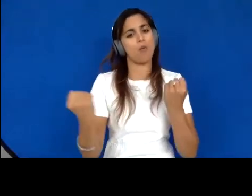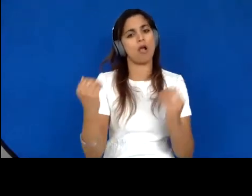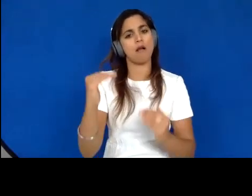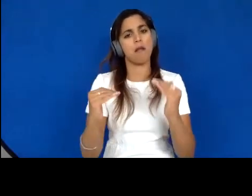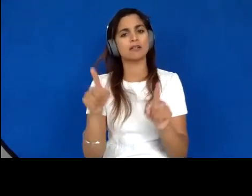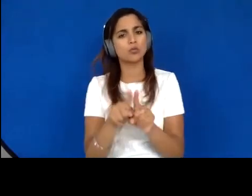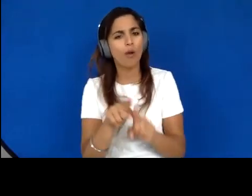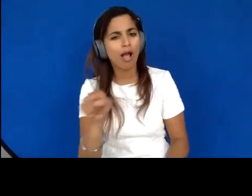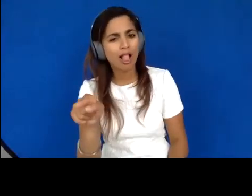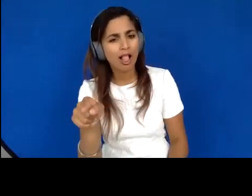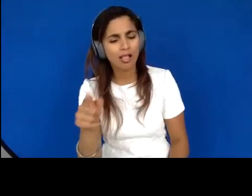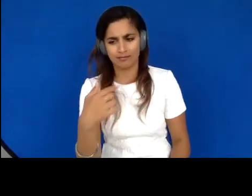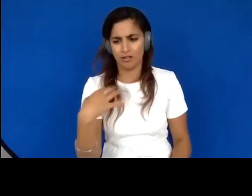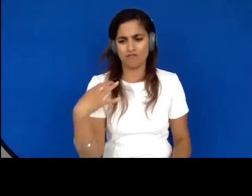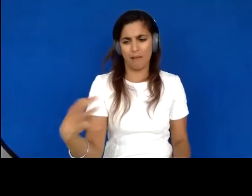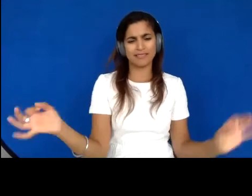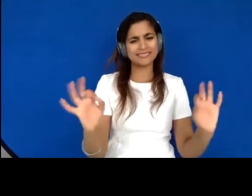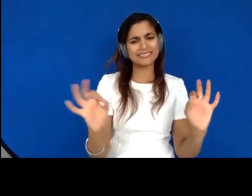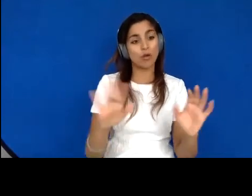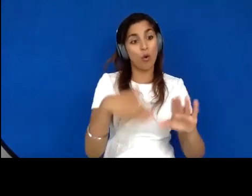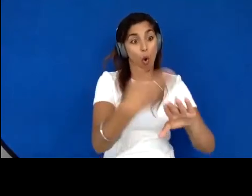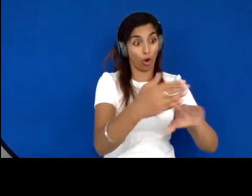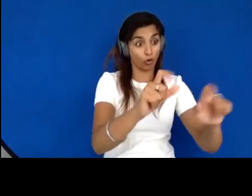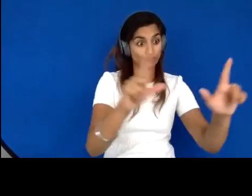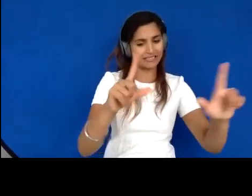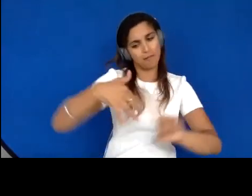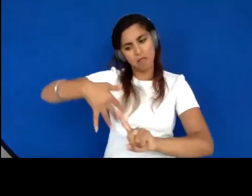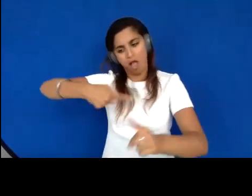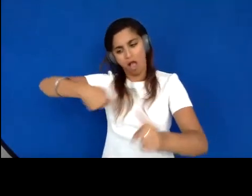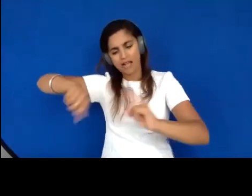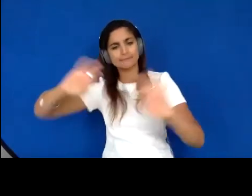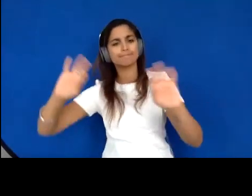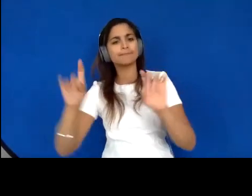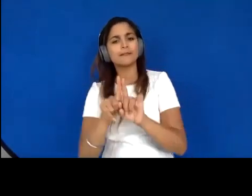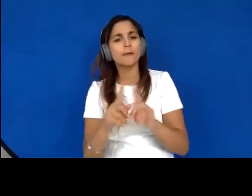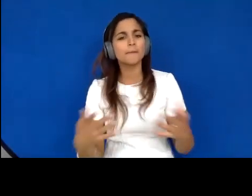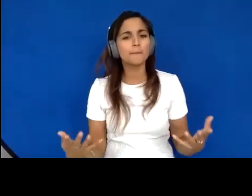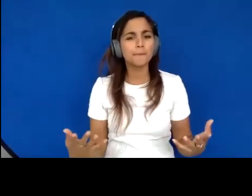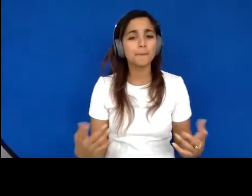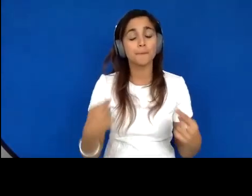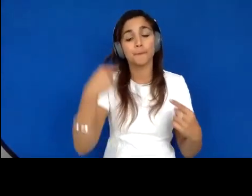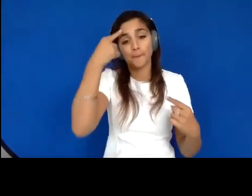and off the screen 3 with essentially a clean slate to work with channel 4 had a